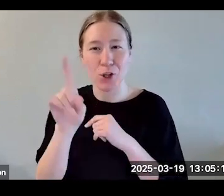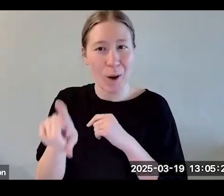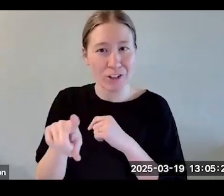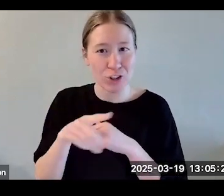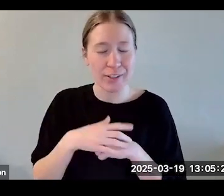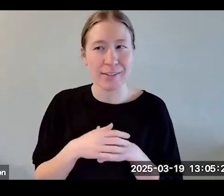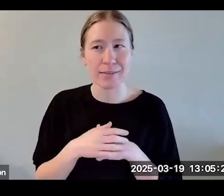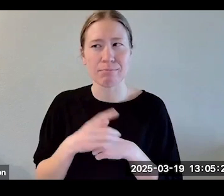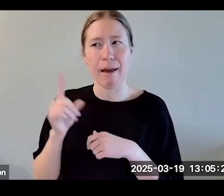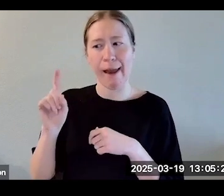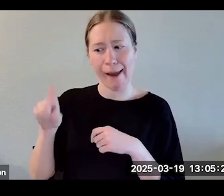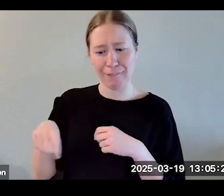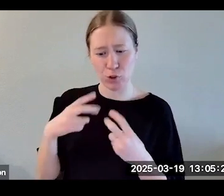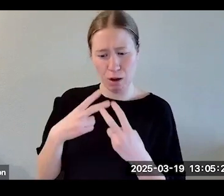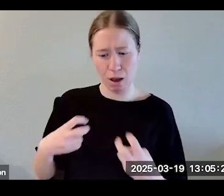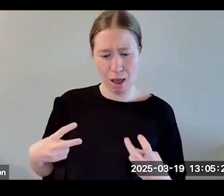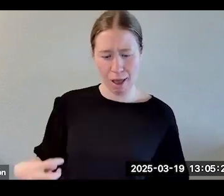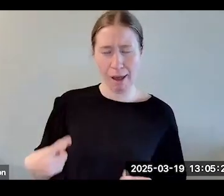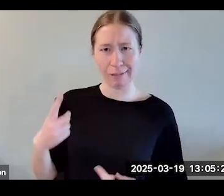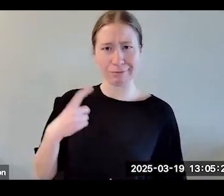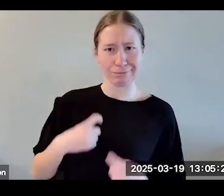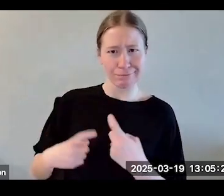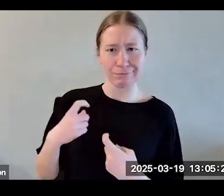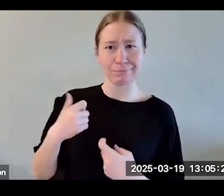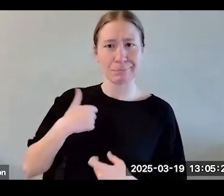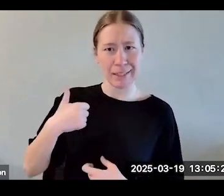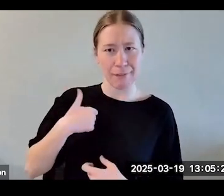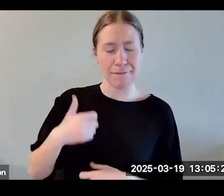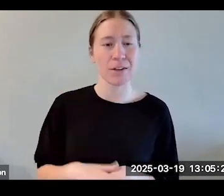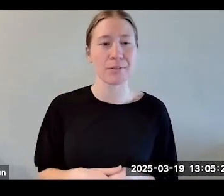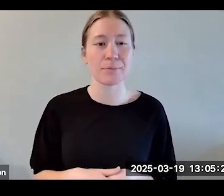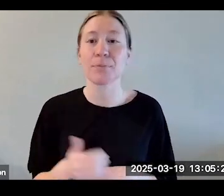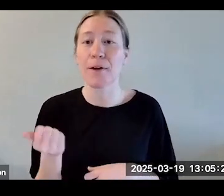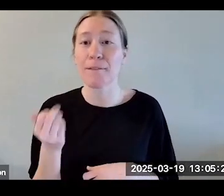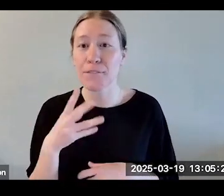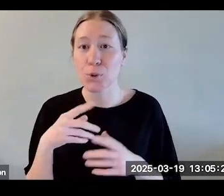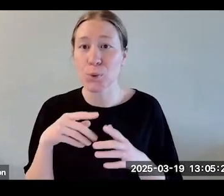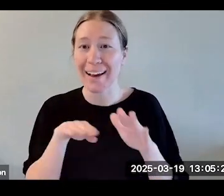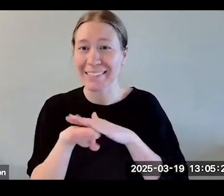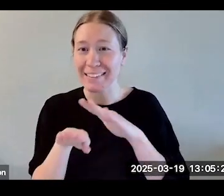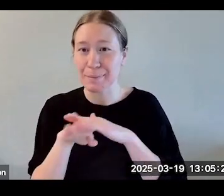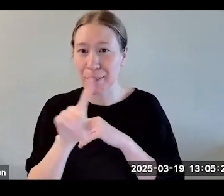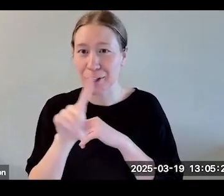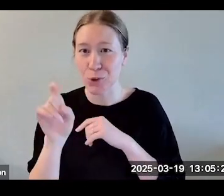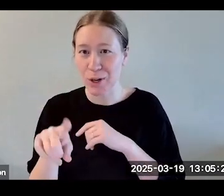to ask questions about their documents. So these are a couple of accessibility questions that we tend to ask